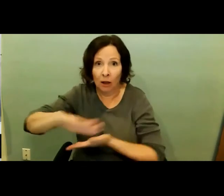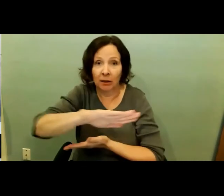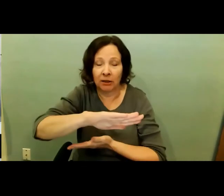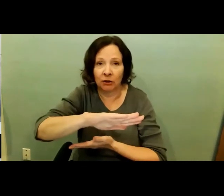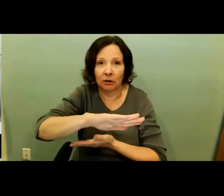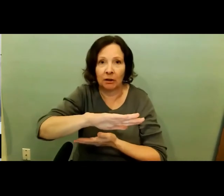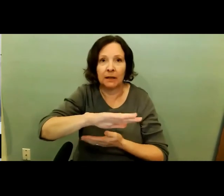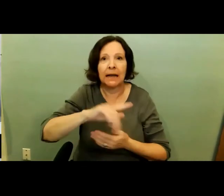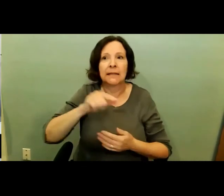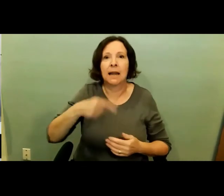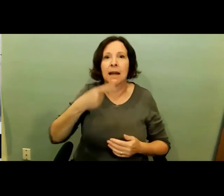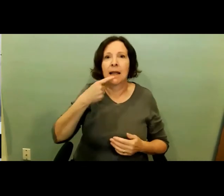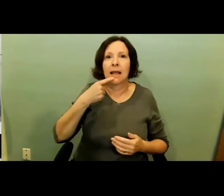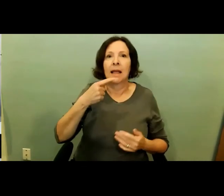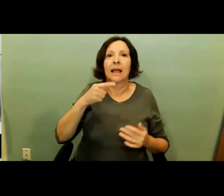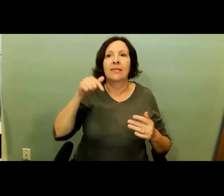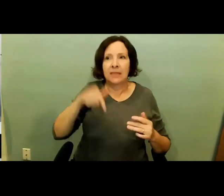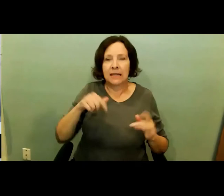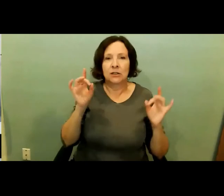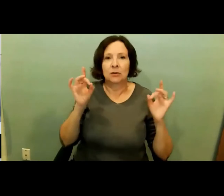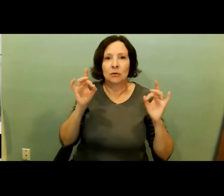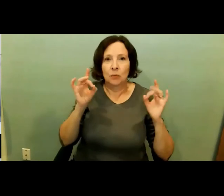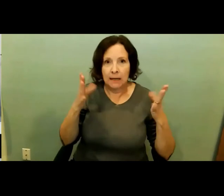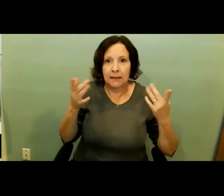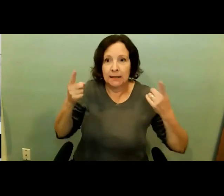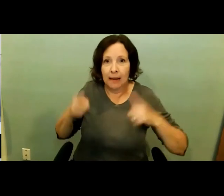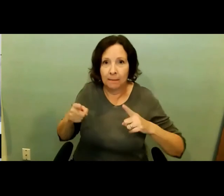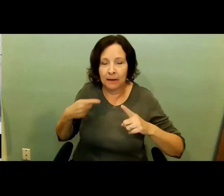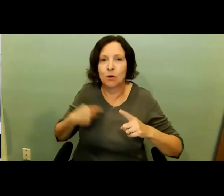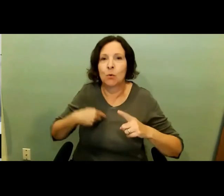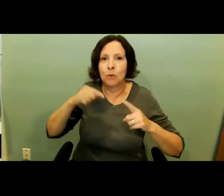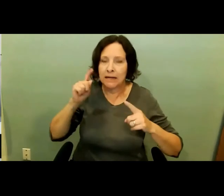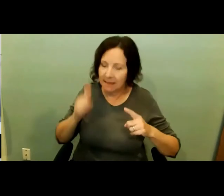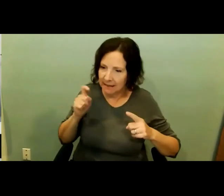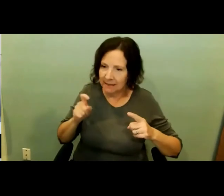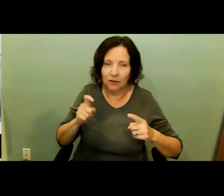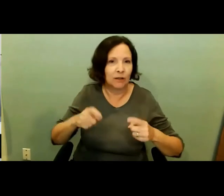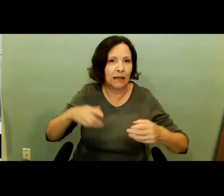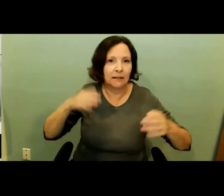opportunity to make a major change in what is happening last 2 years.